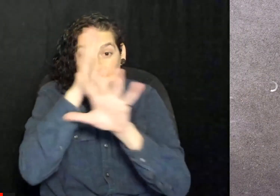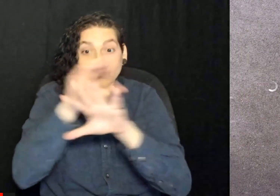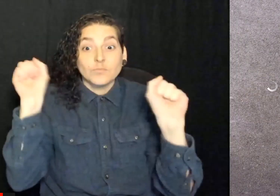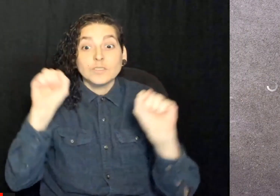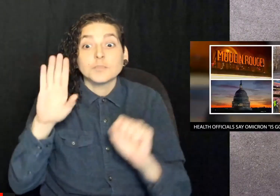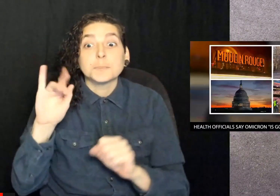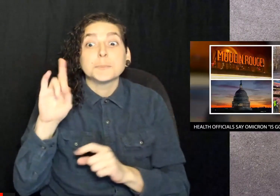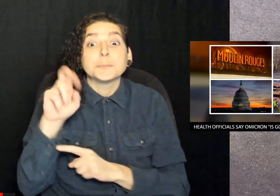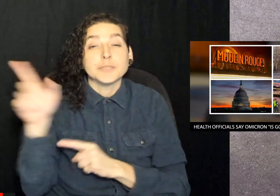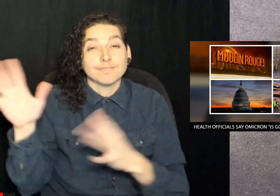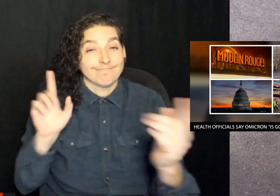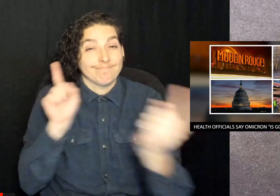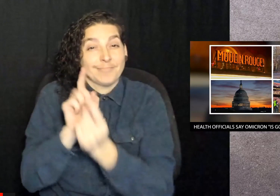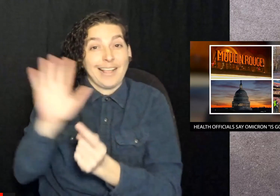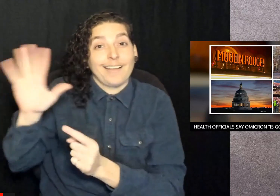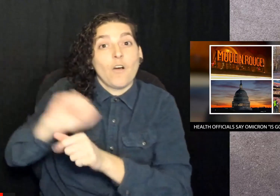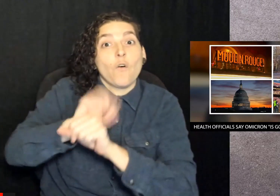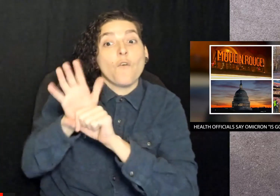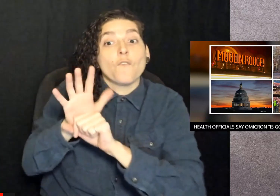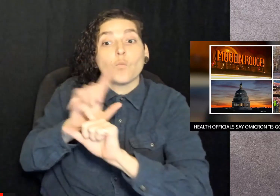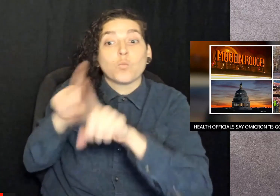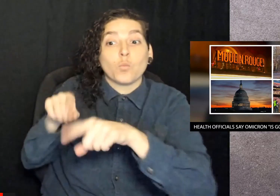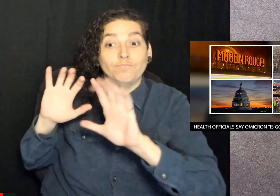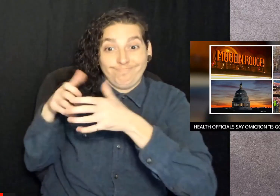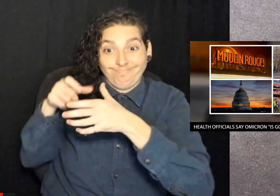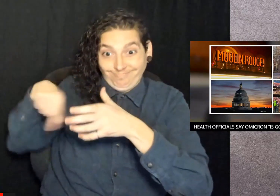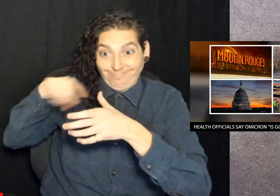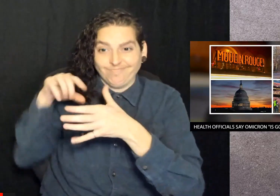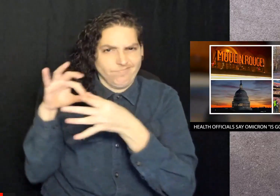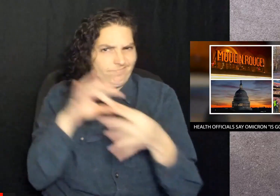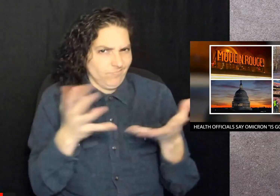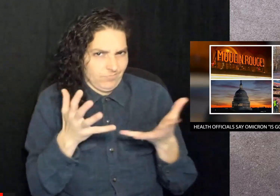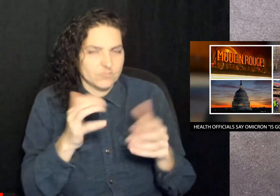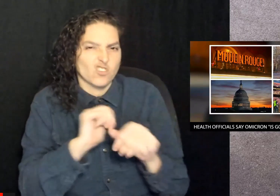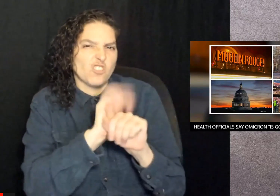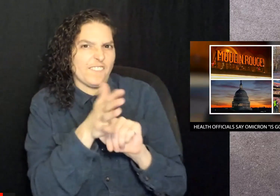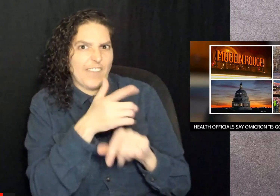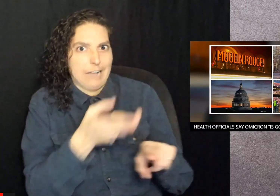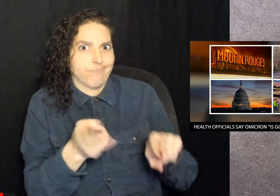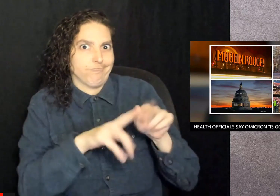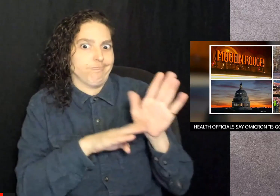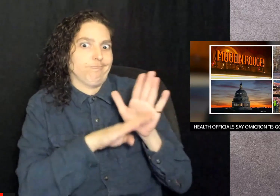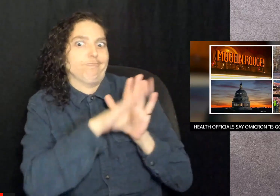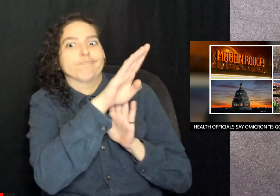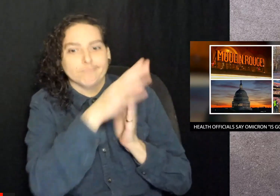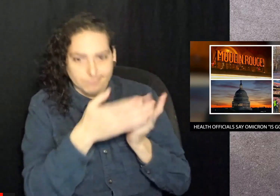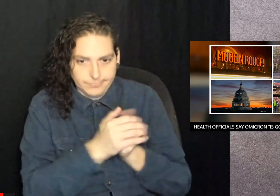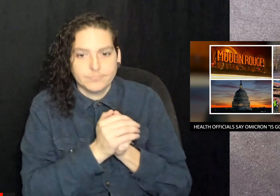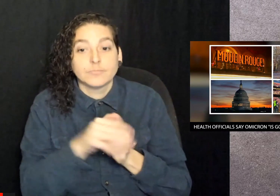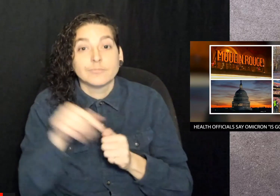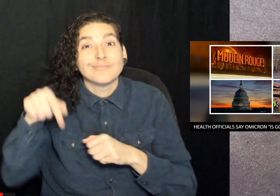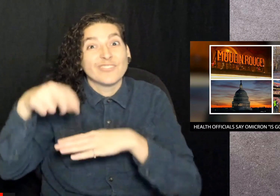today Monday president Joe Biden met with his Covid 19 response team in response to the surge in covid cases